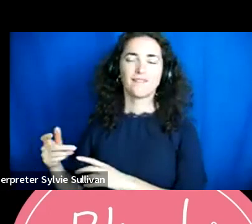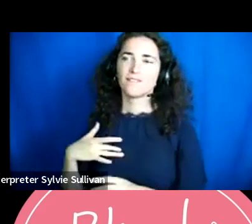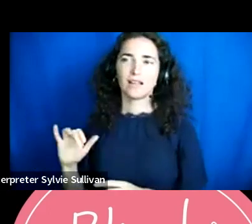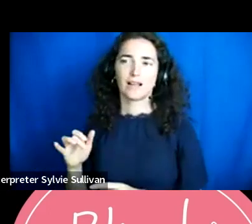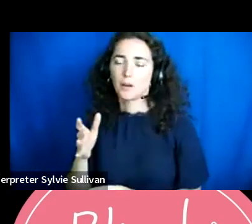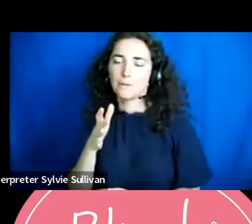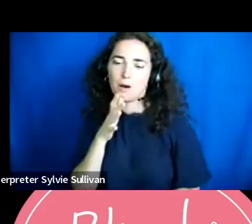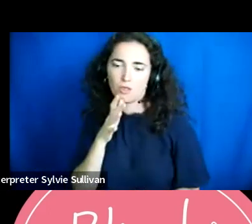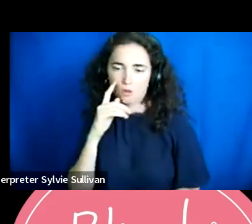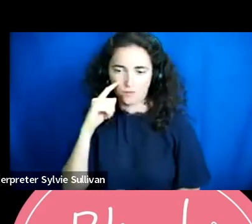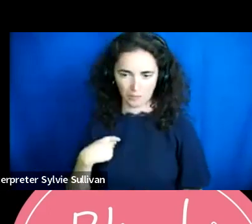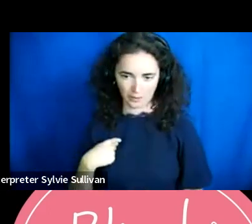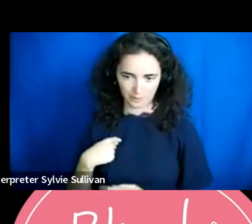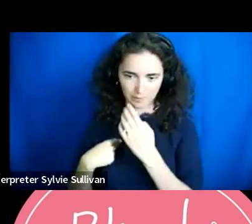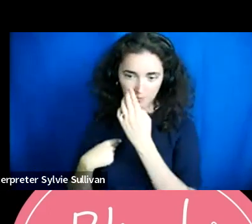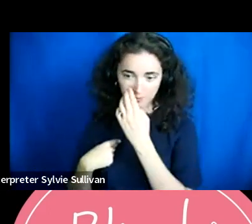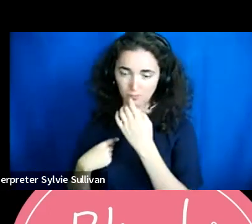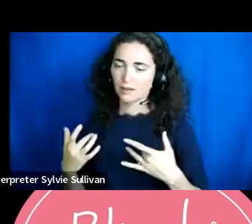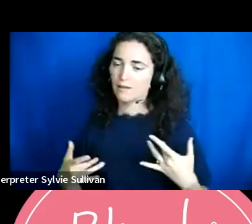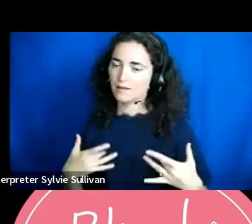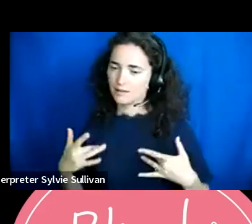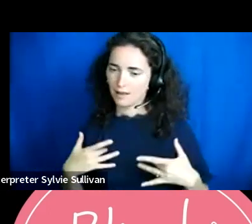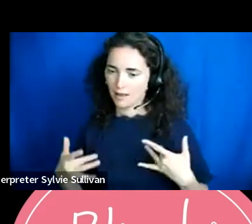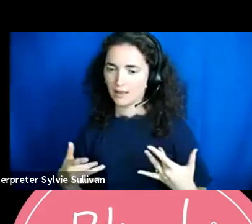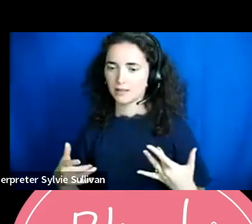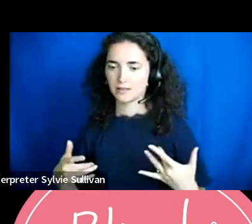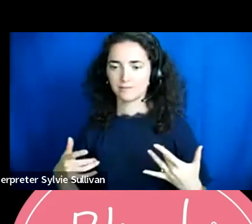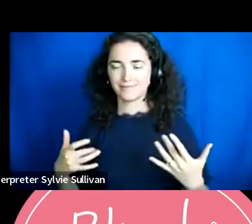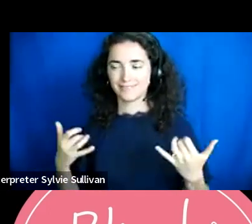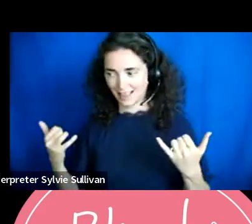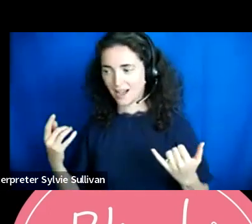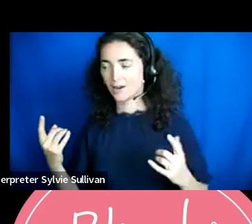And so it's been very exciting to be able to kind of full circle and be back and work with them.